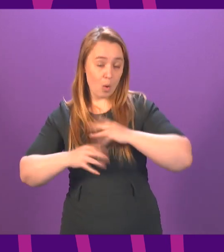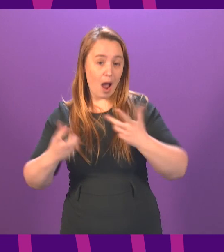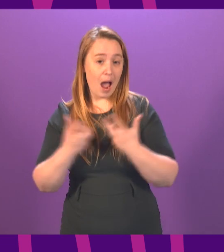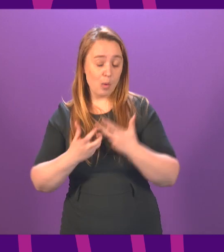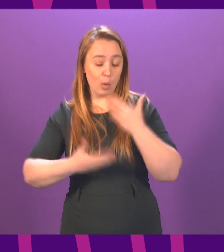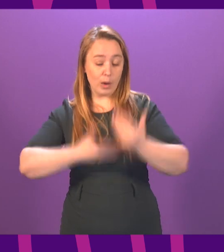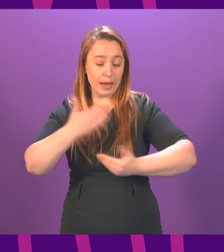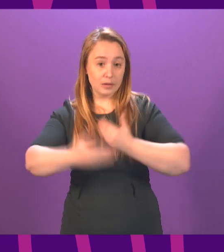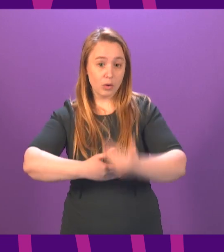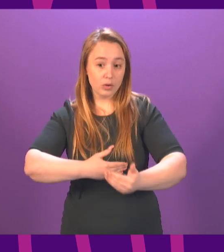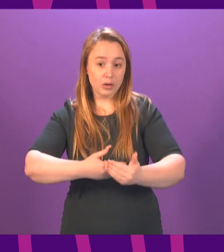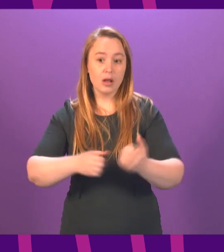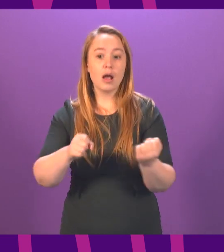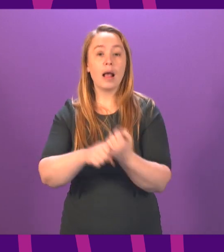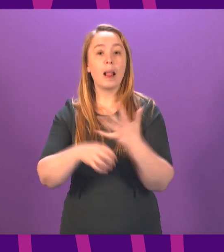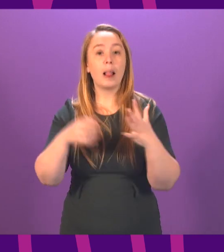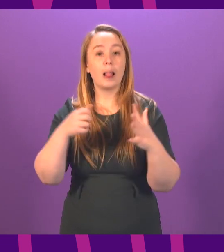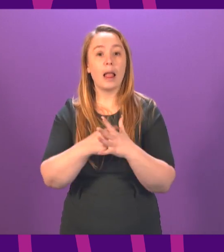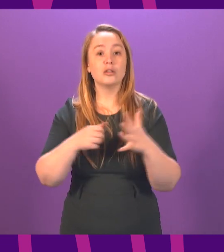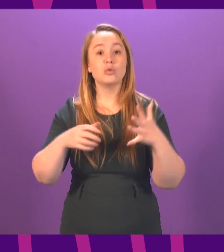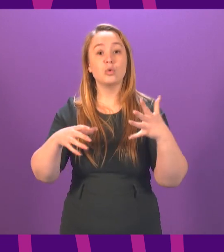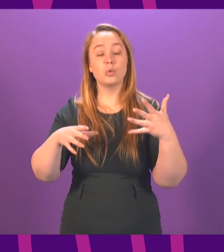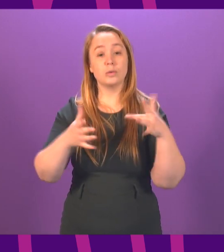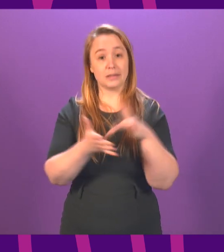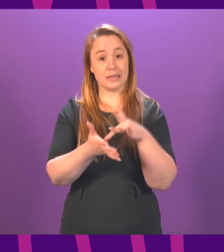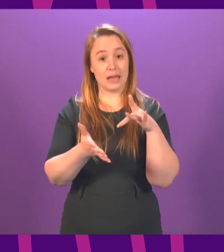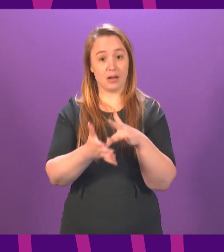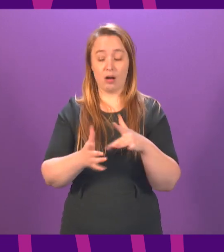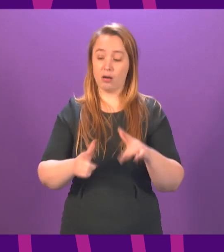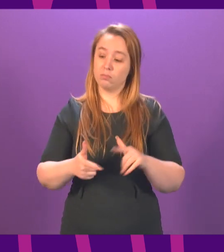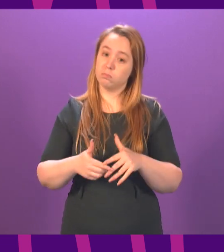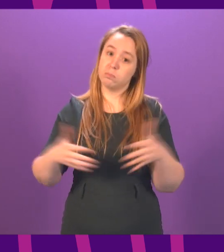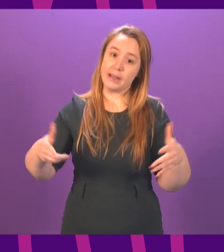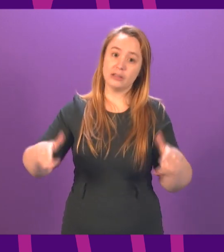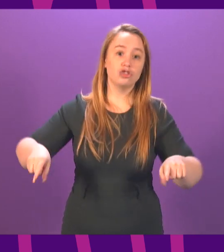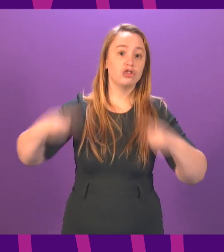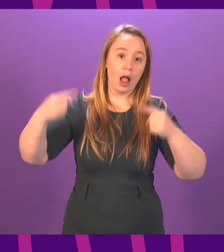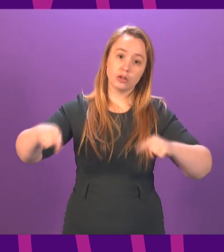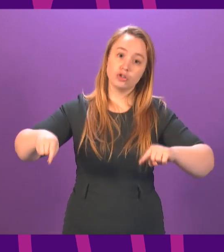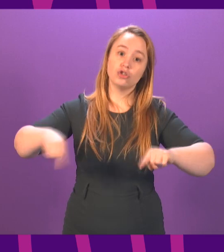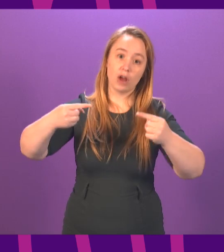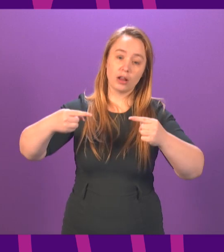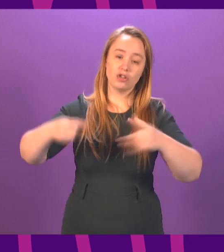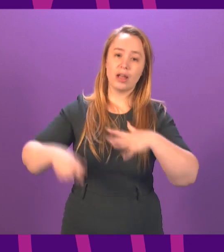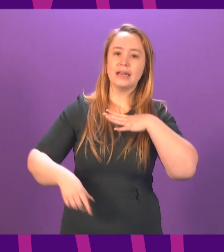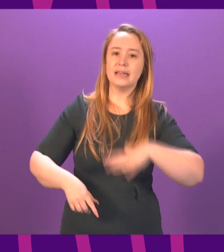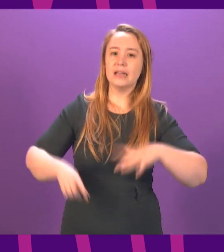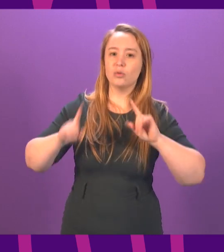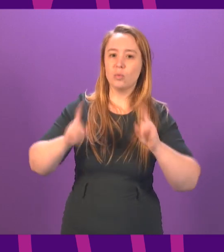city centre already has huge challenges and will likely require a specific recovery plan,